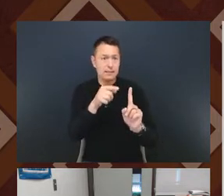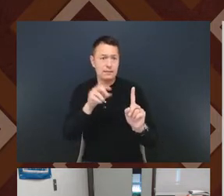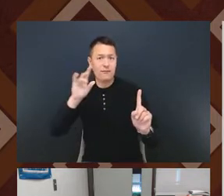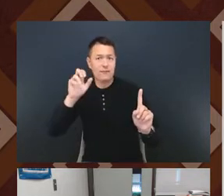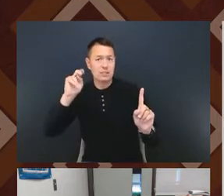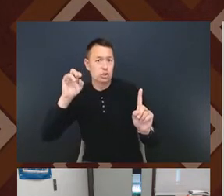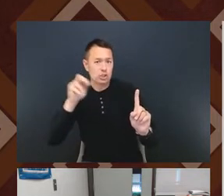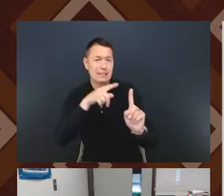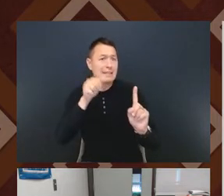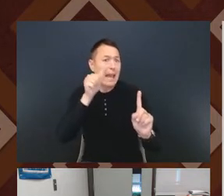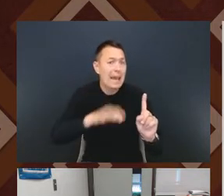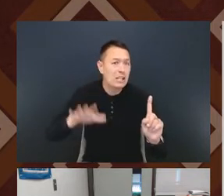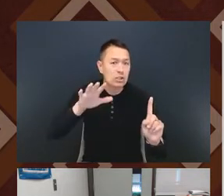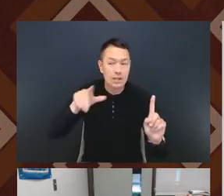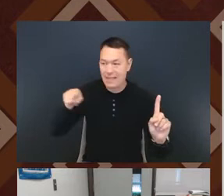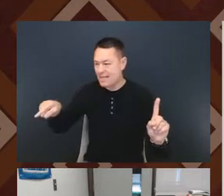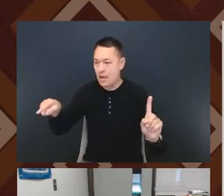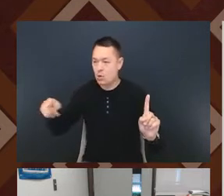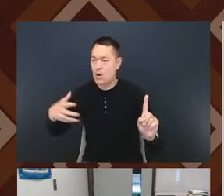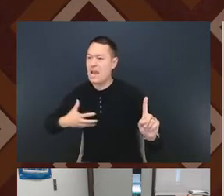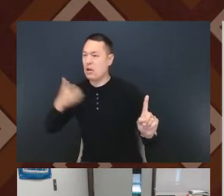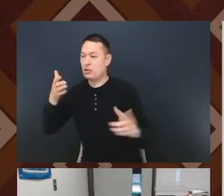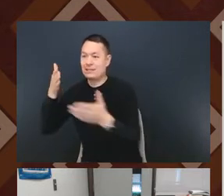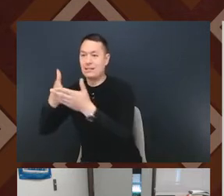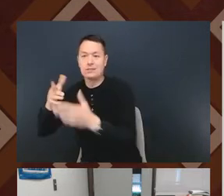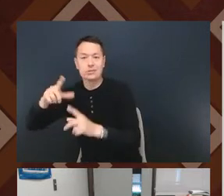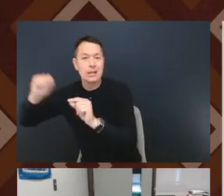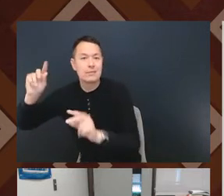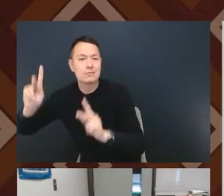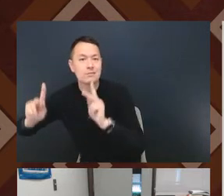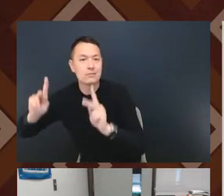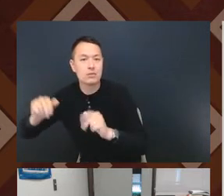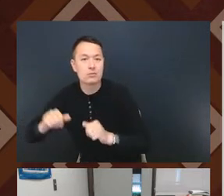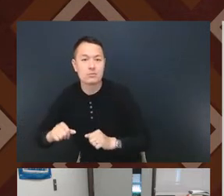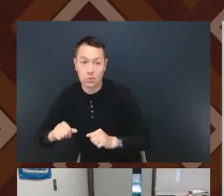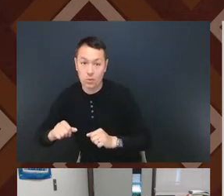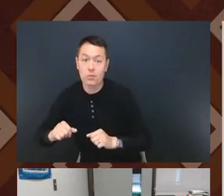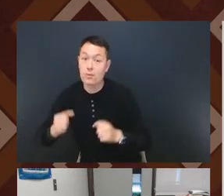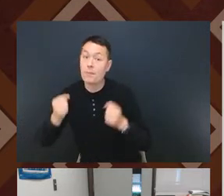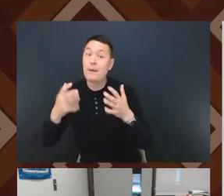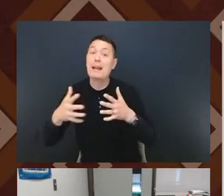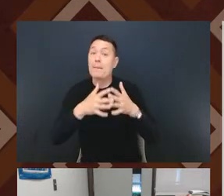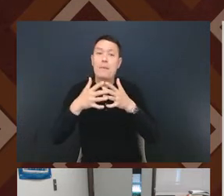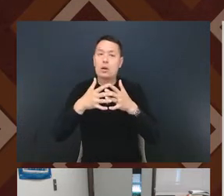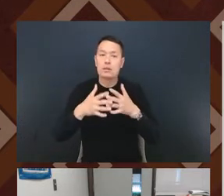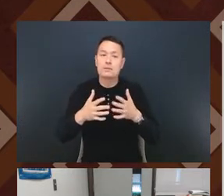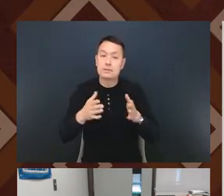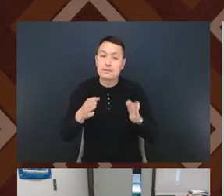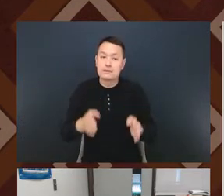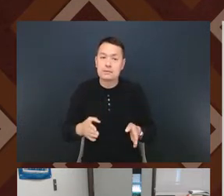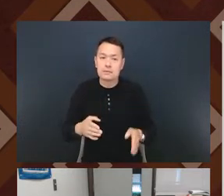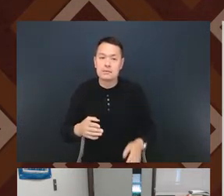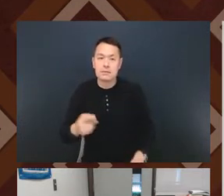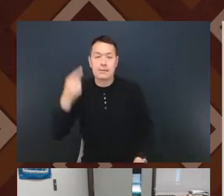These guys were angry at the Japanese. And for for a lot of Americans, there's a difference between a Chinese person and a Japanese person.